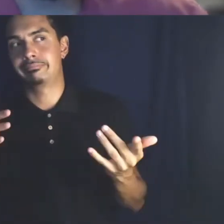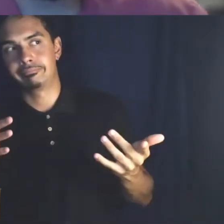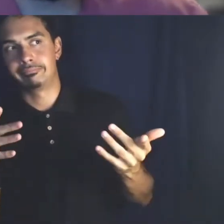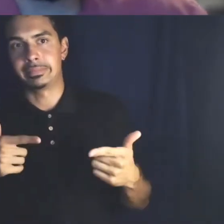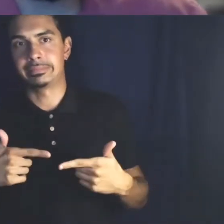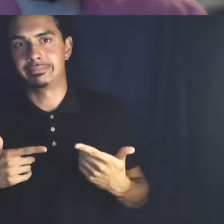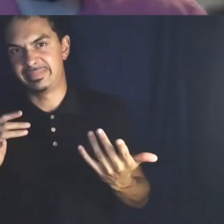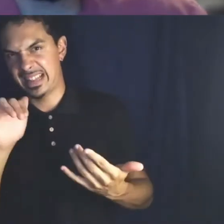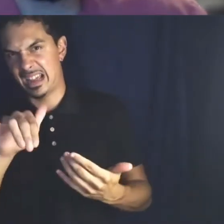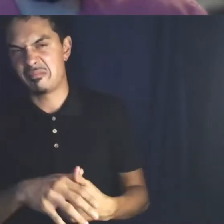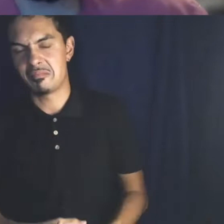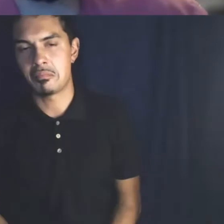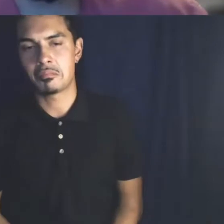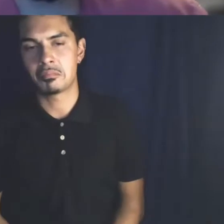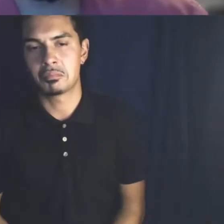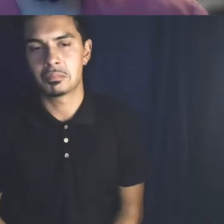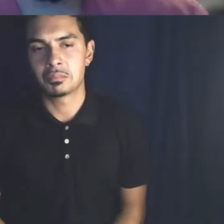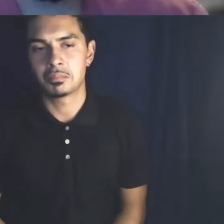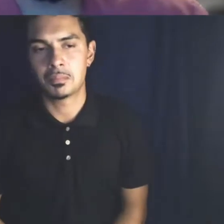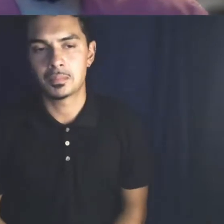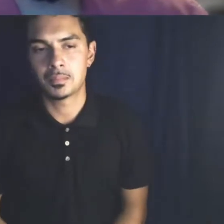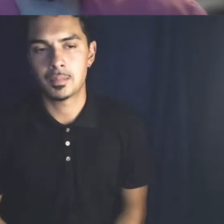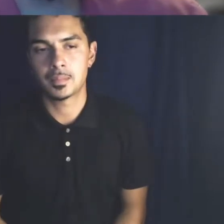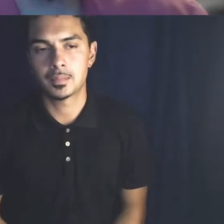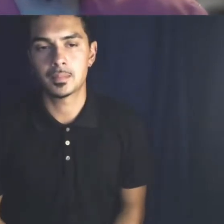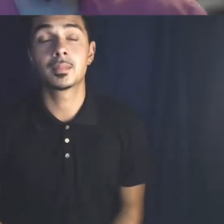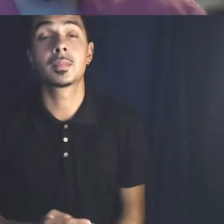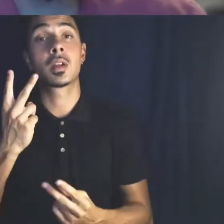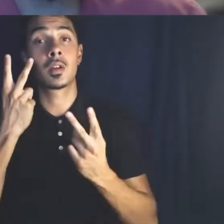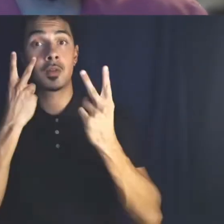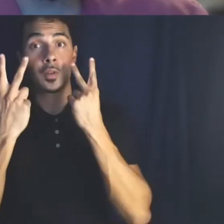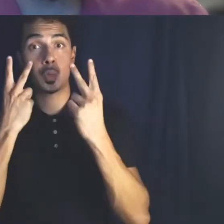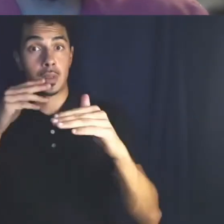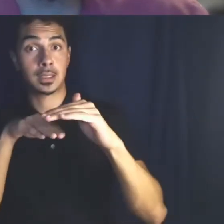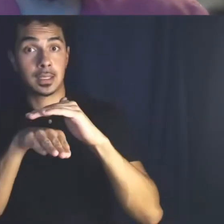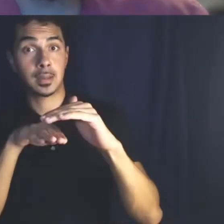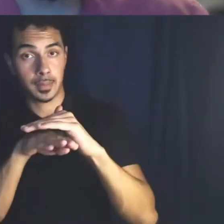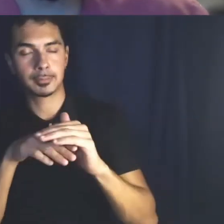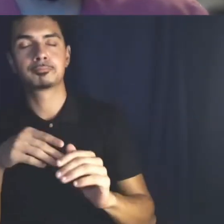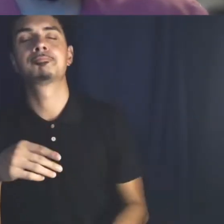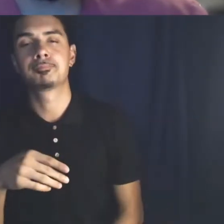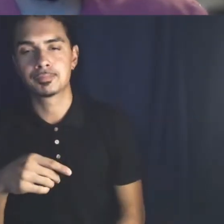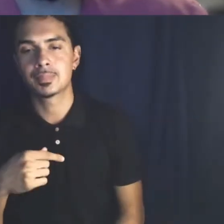Thank you. For visual accessibility, I am a white-appearing,